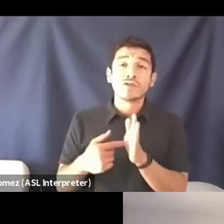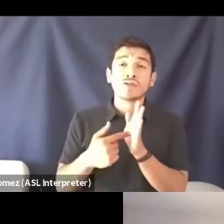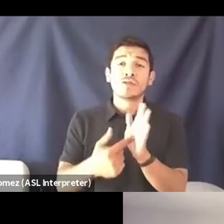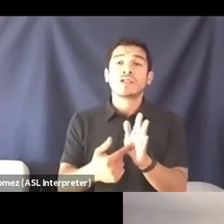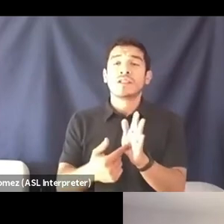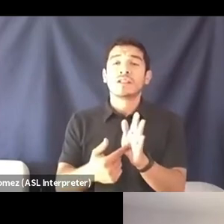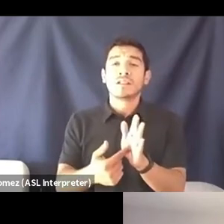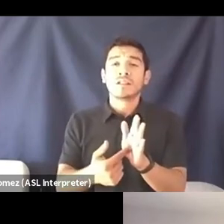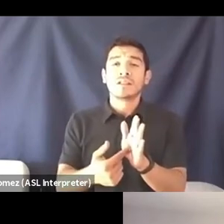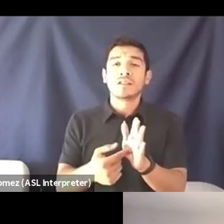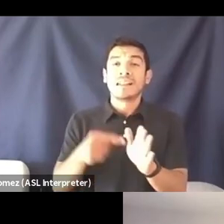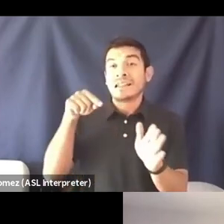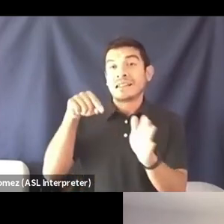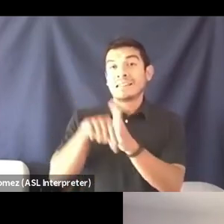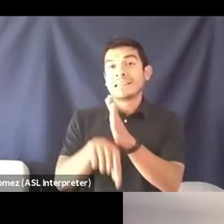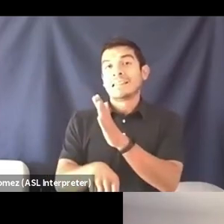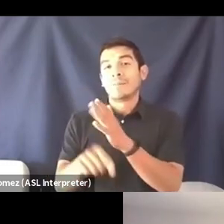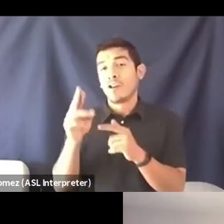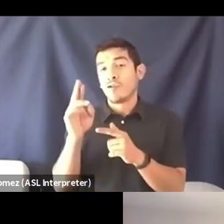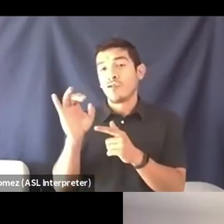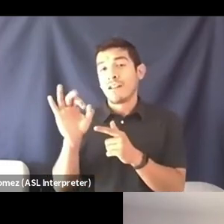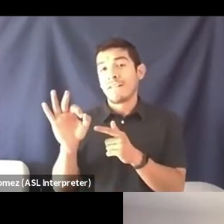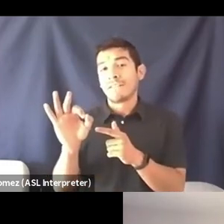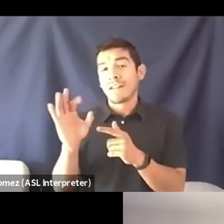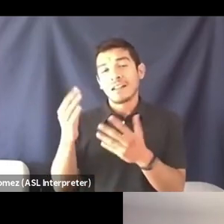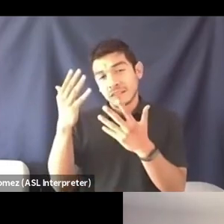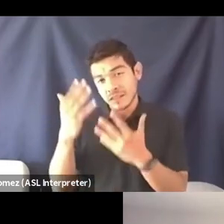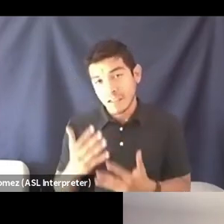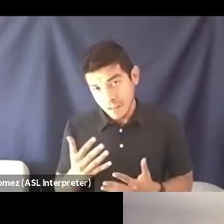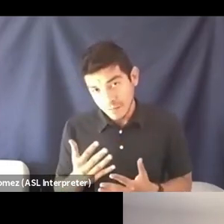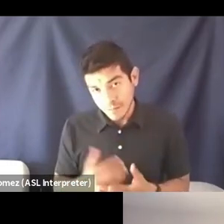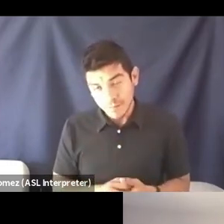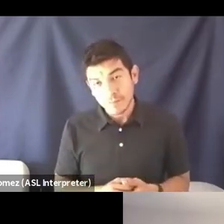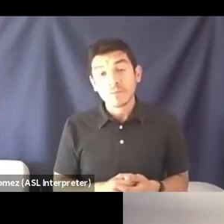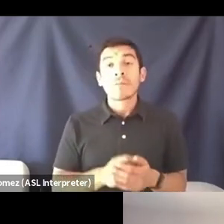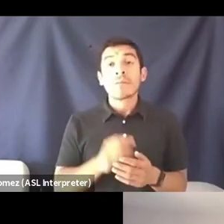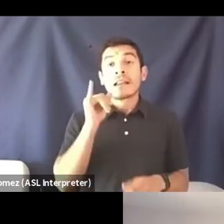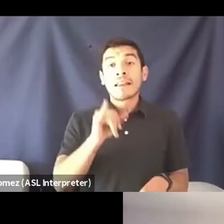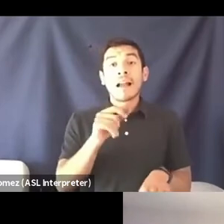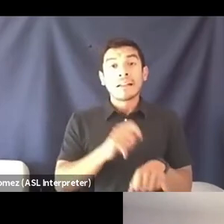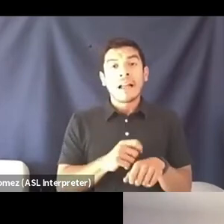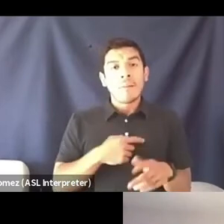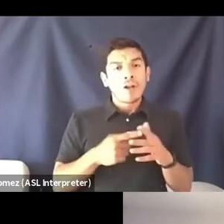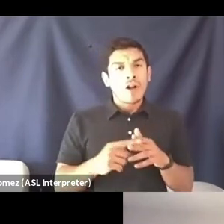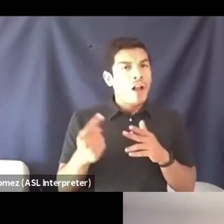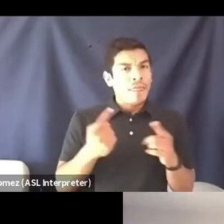the deep grief. And that was like the time I started to think about, maybe I should explain,